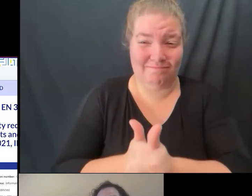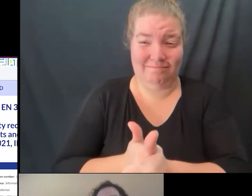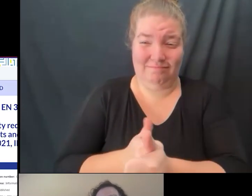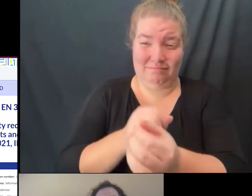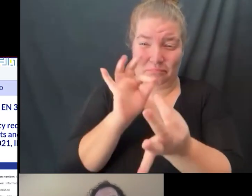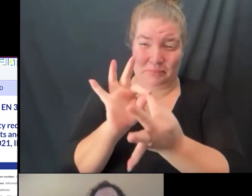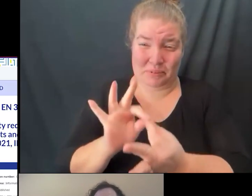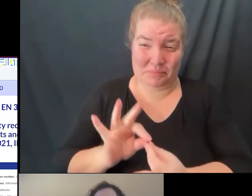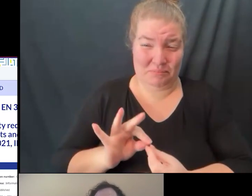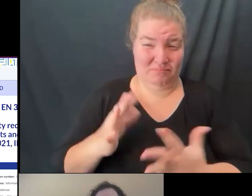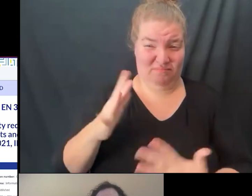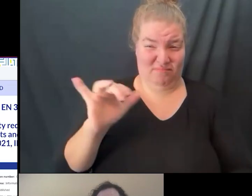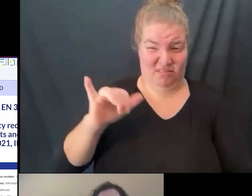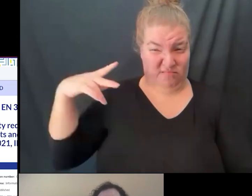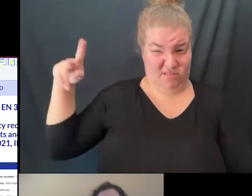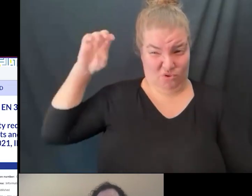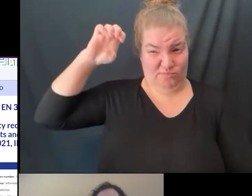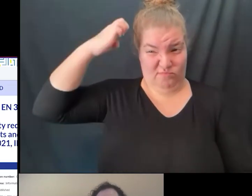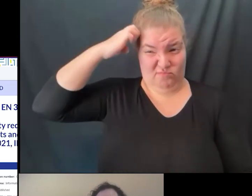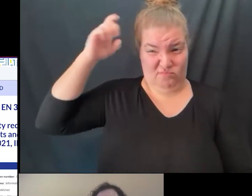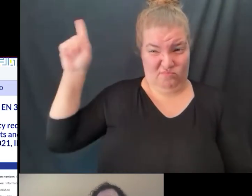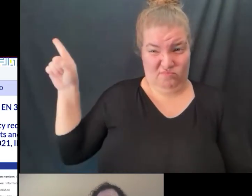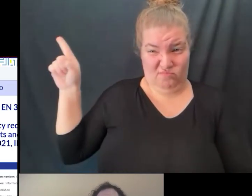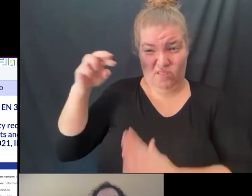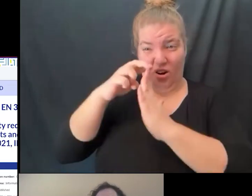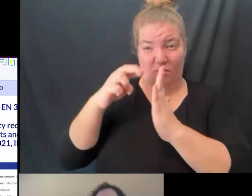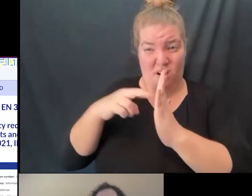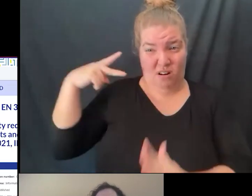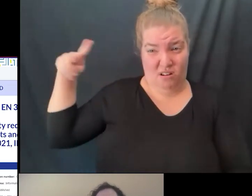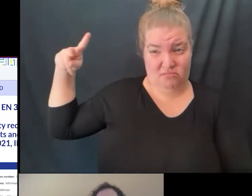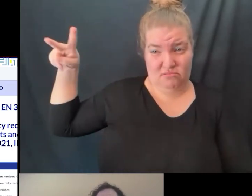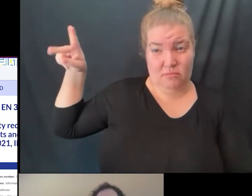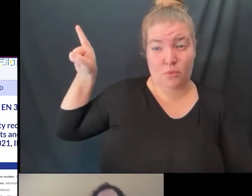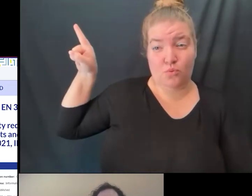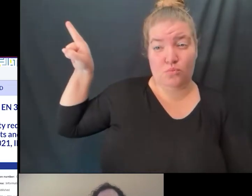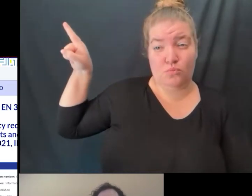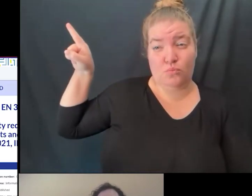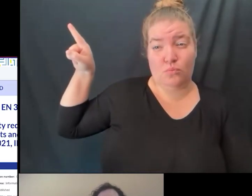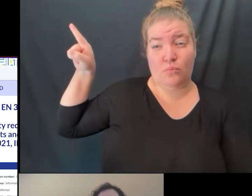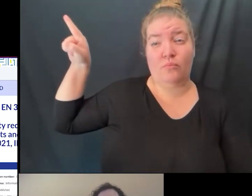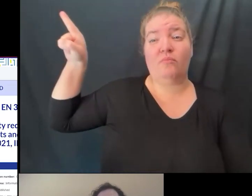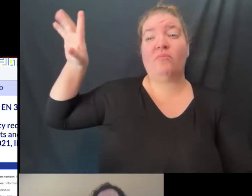which is word for word, concept by concept, the same as the EN 301 549 standard,